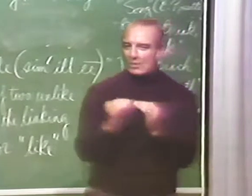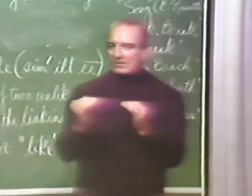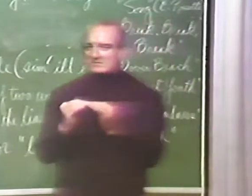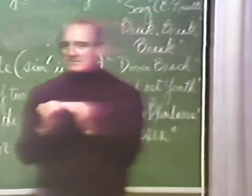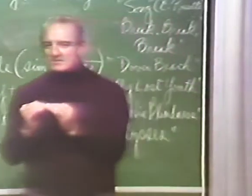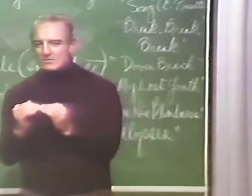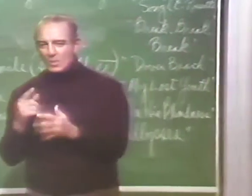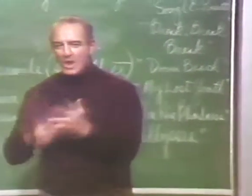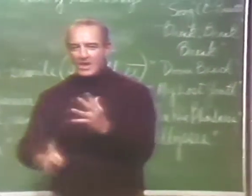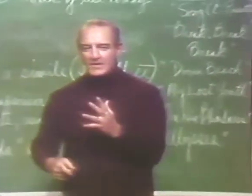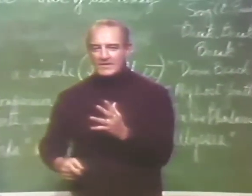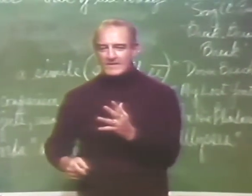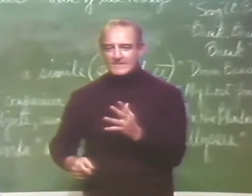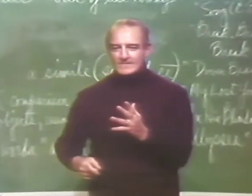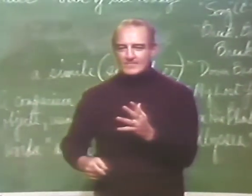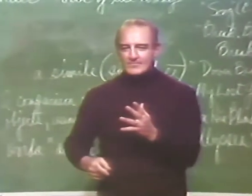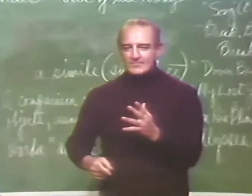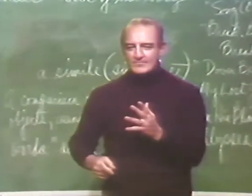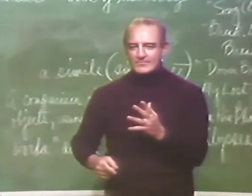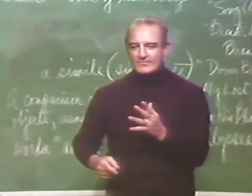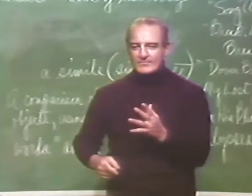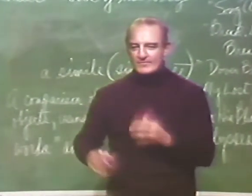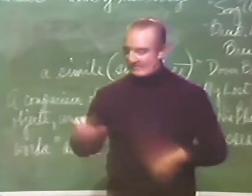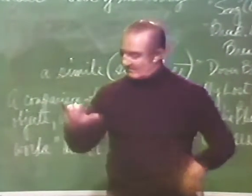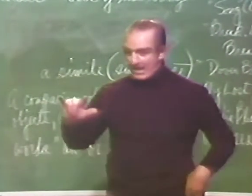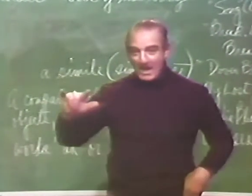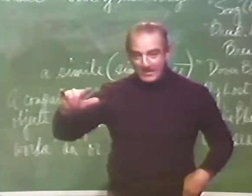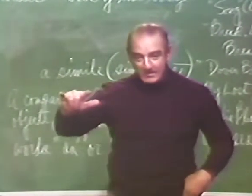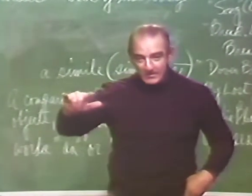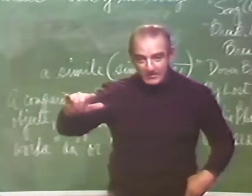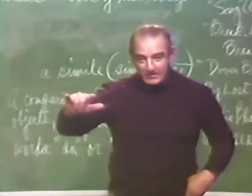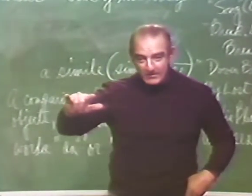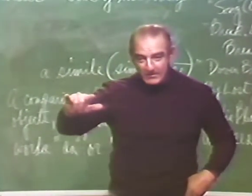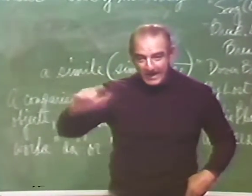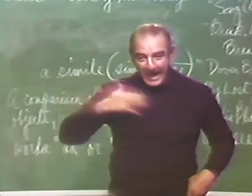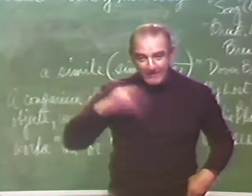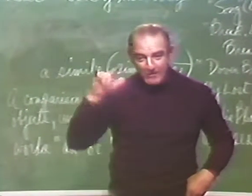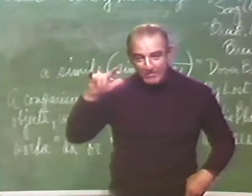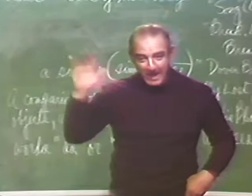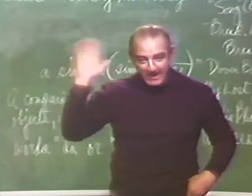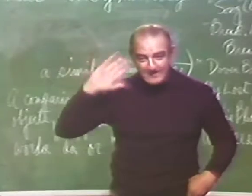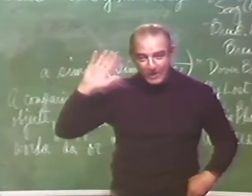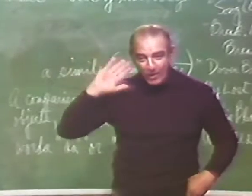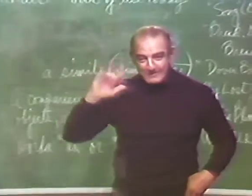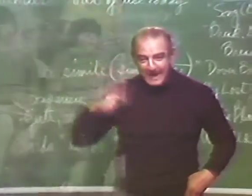TIME EQUALS WHAT? FLYING?